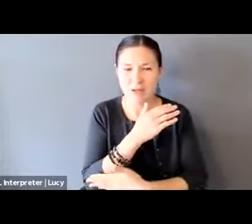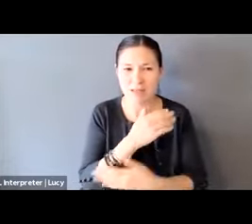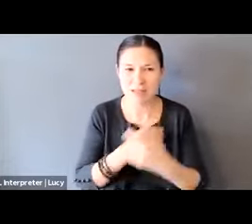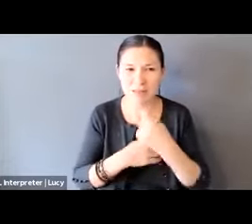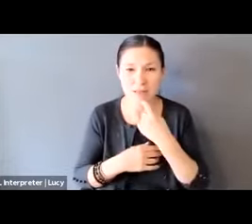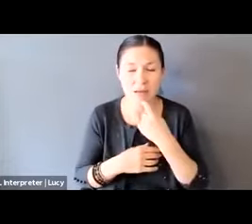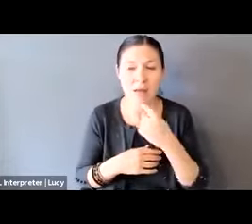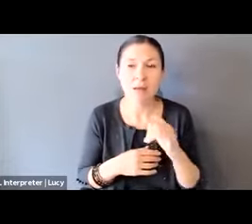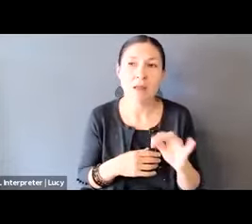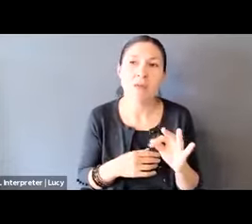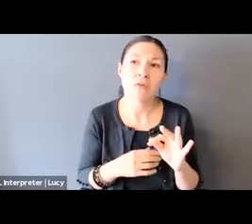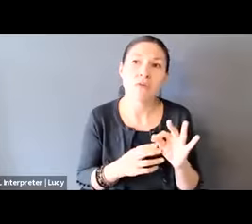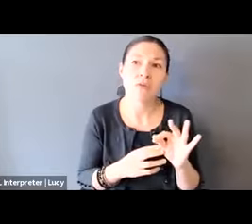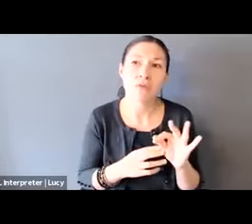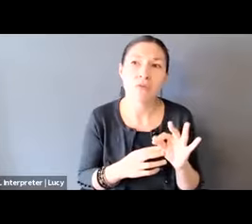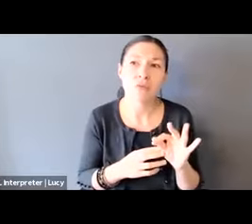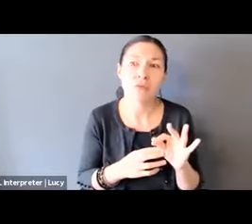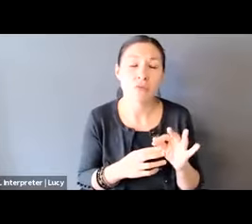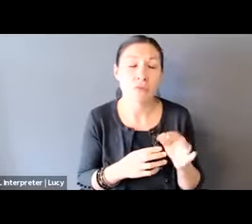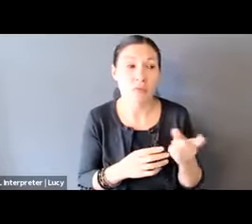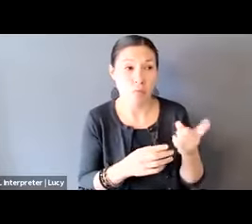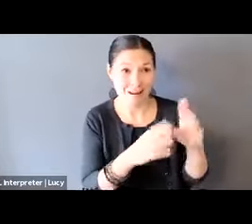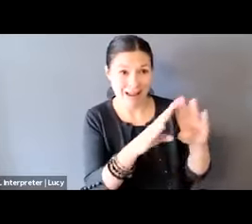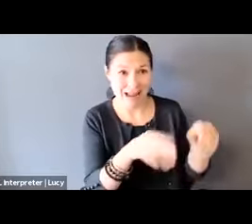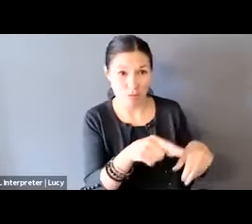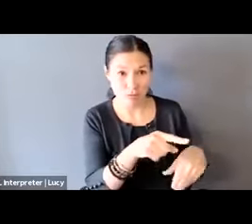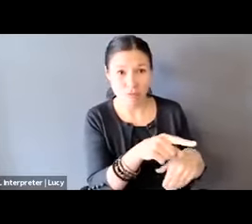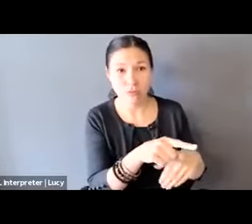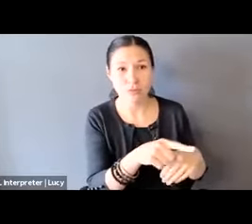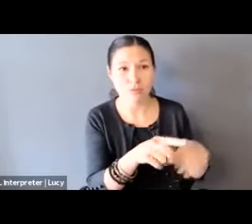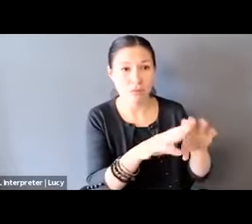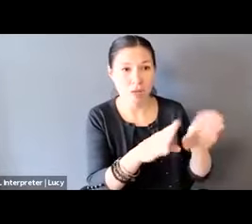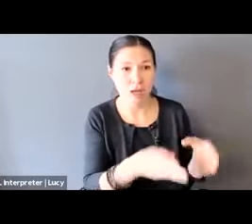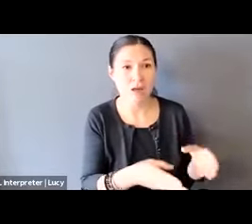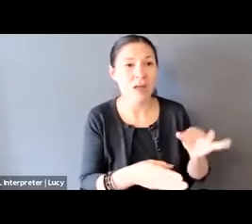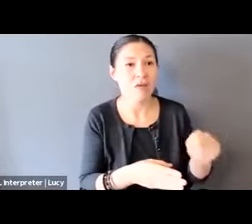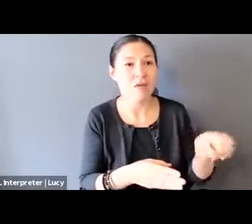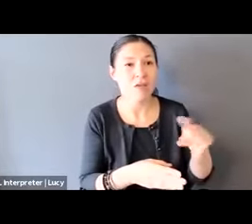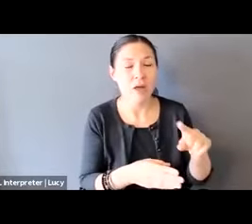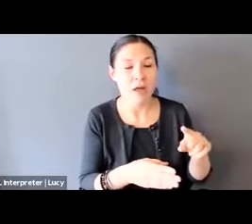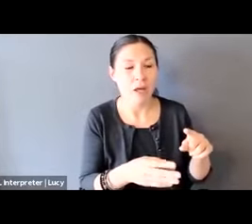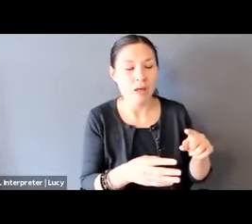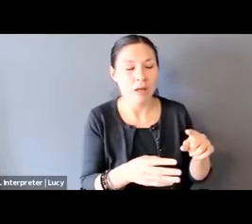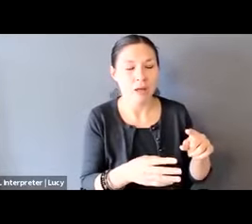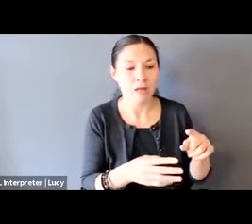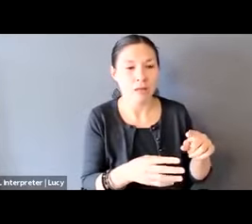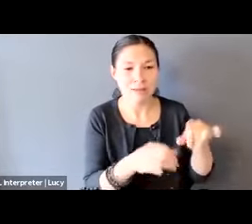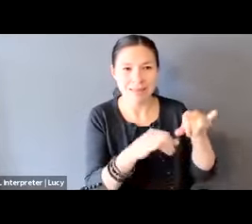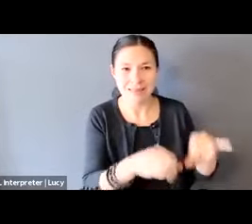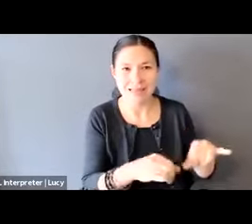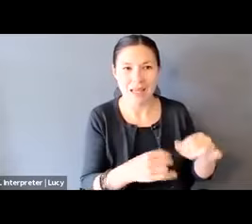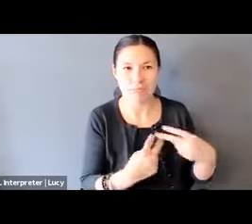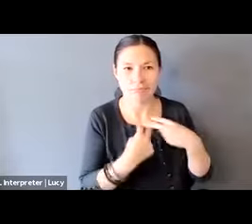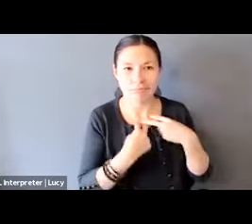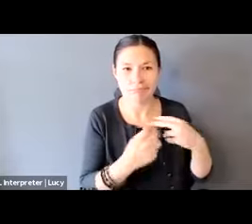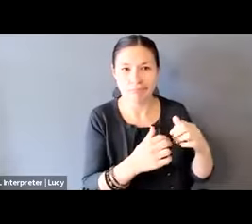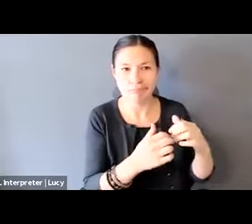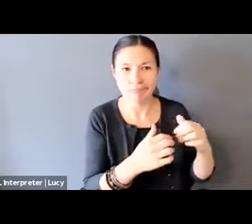one household of people that have been quarantining together is going to be visiting with people